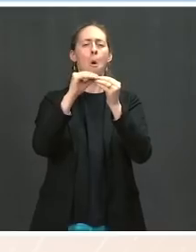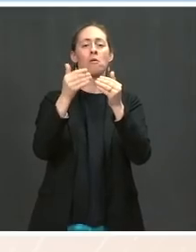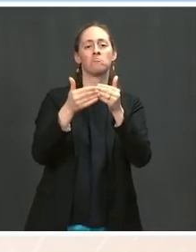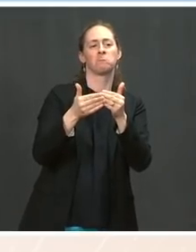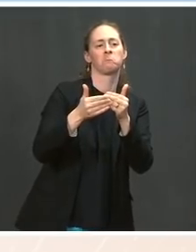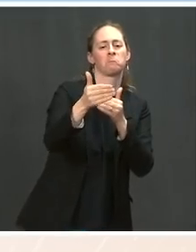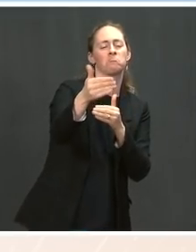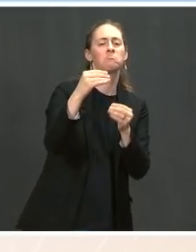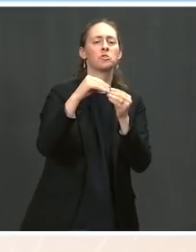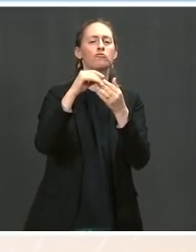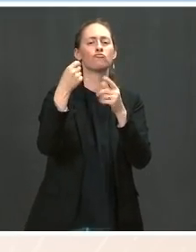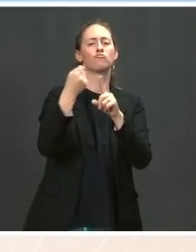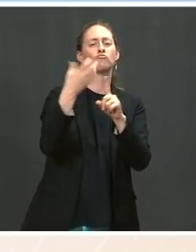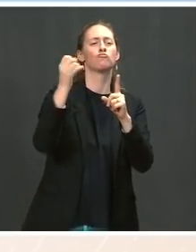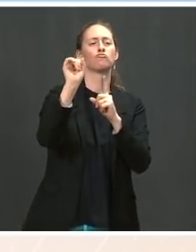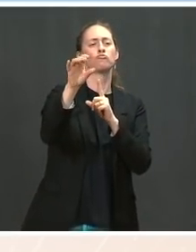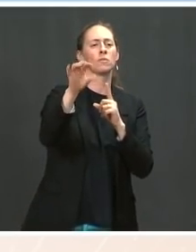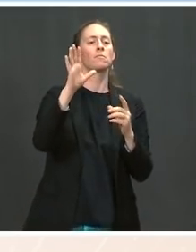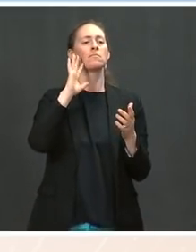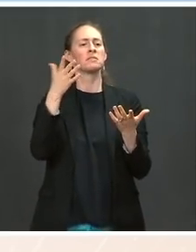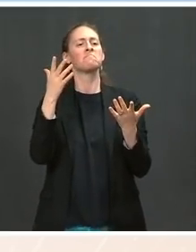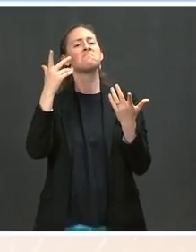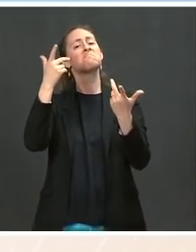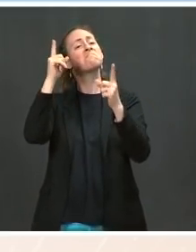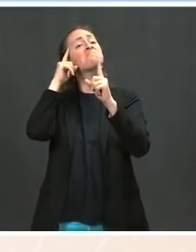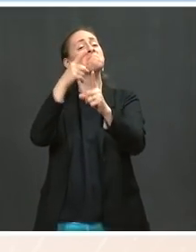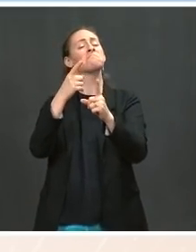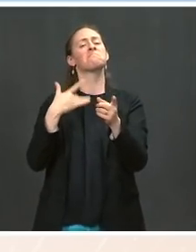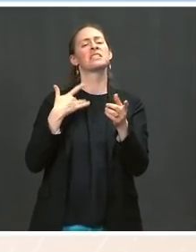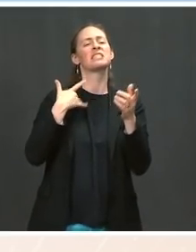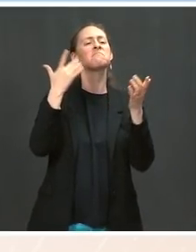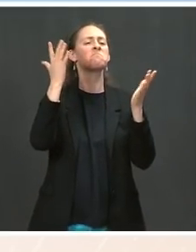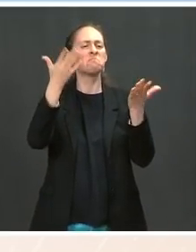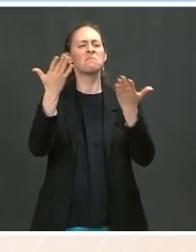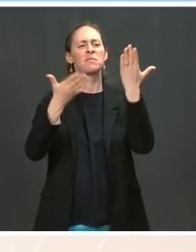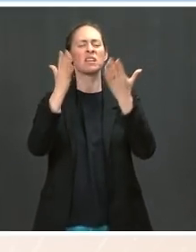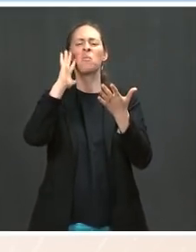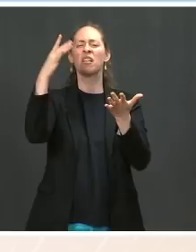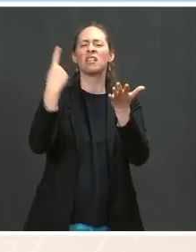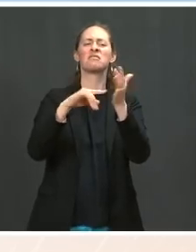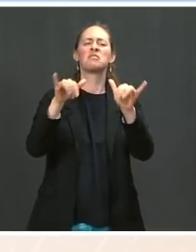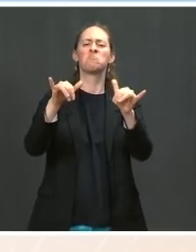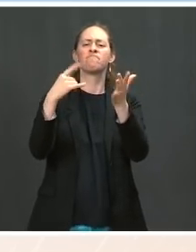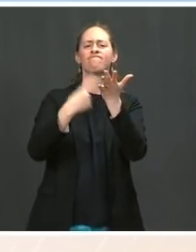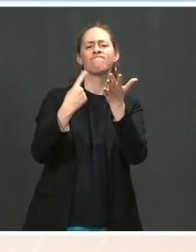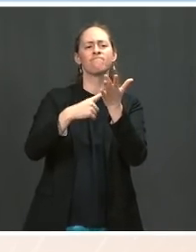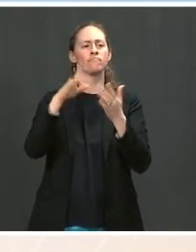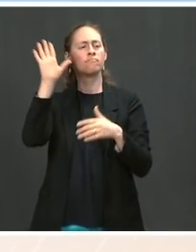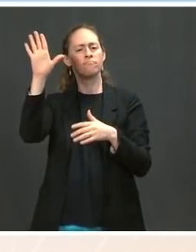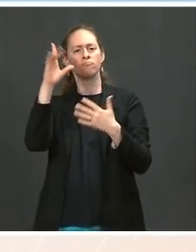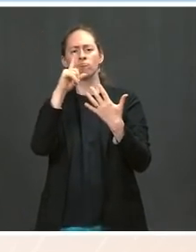But, certainly, you can expect that he will talk about all of the priorities and his commitment to building the economy back better,